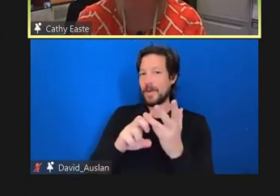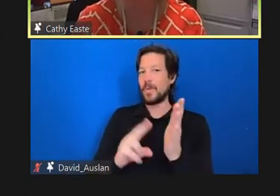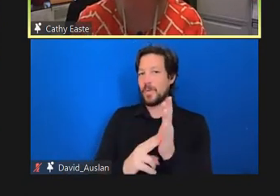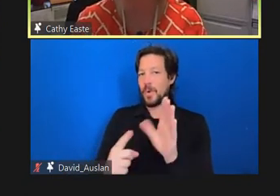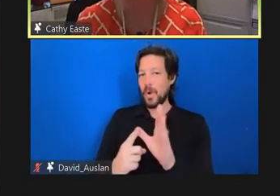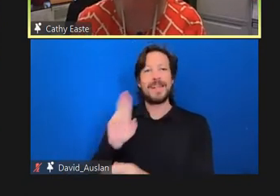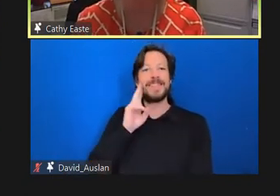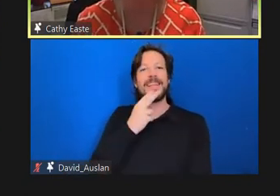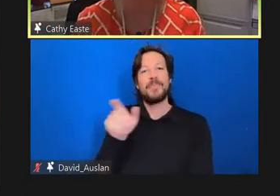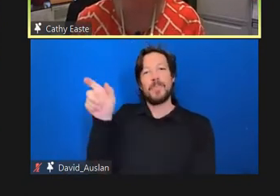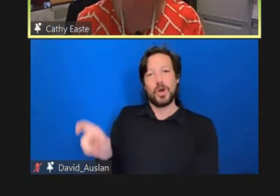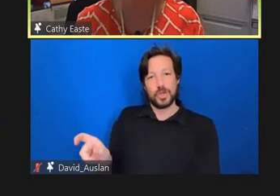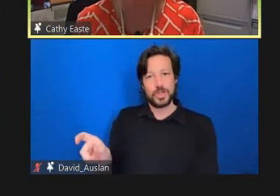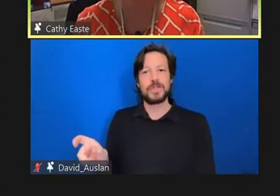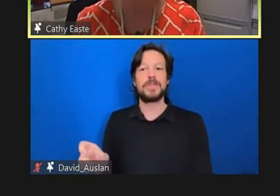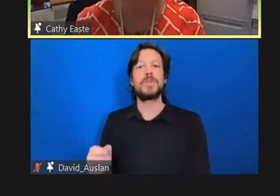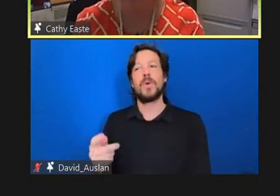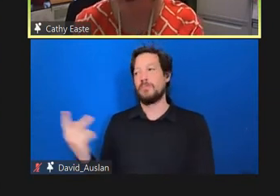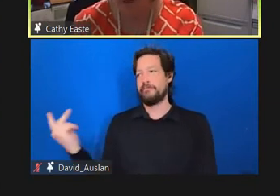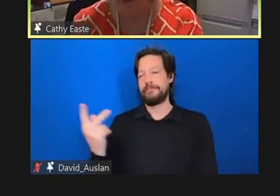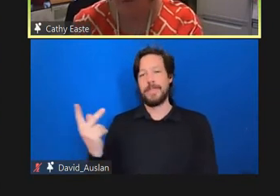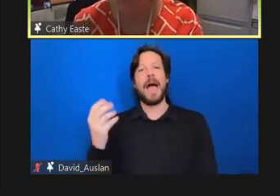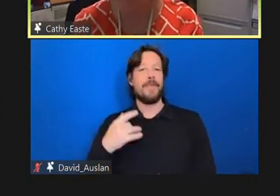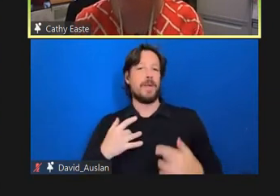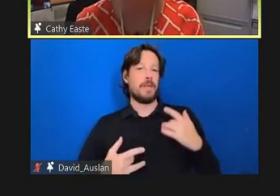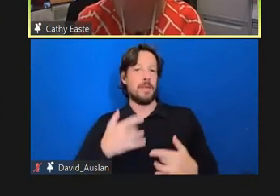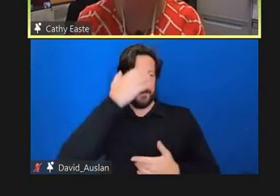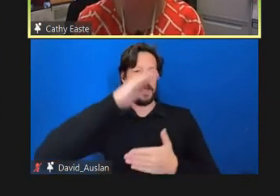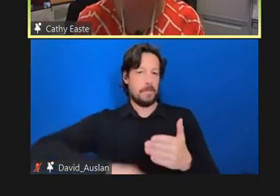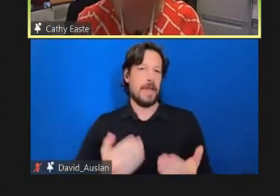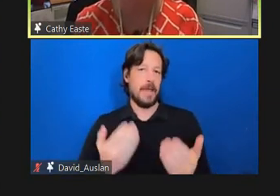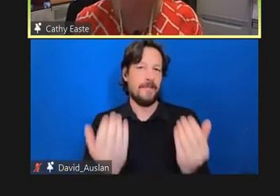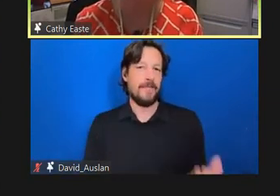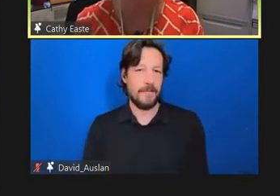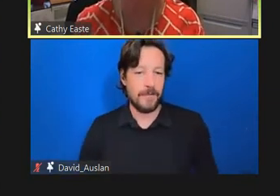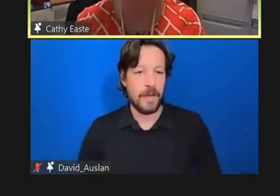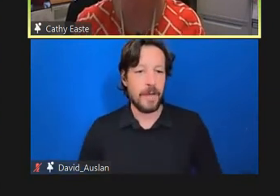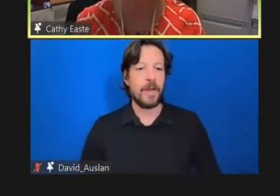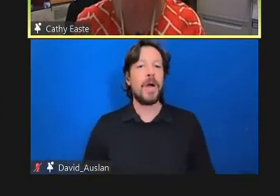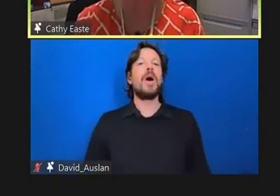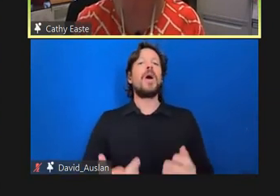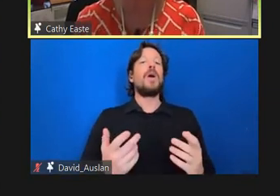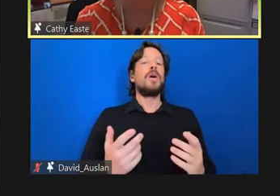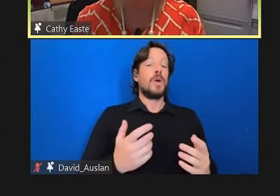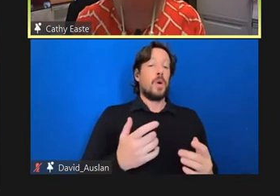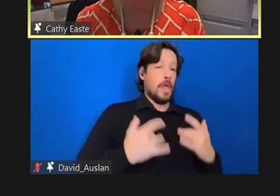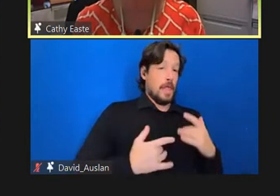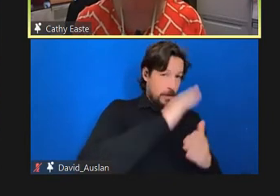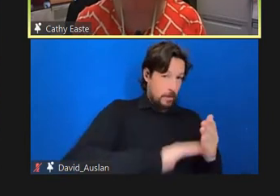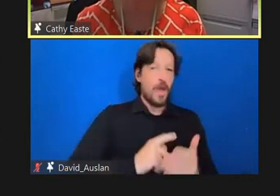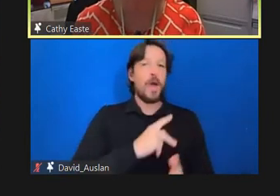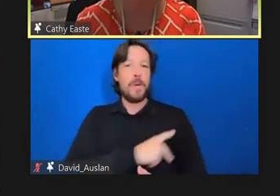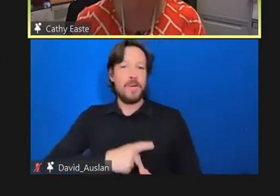We both talk from lived experience. We also talk about our professional experience. I have worked